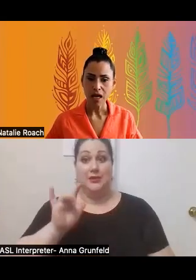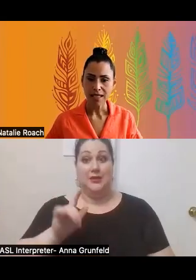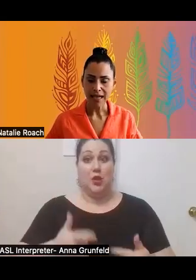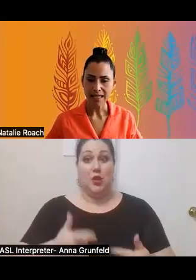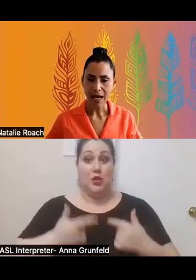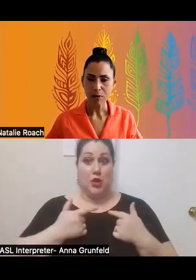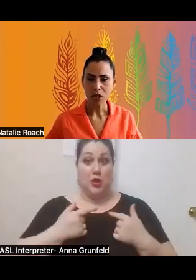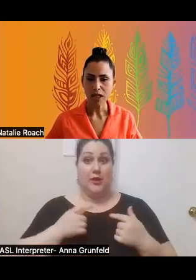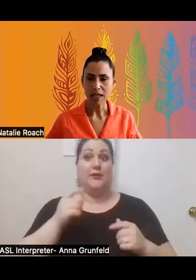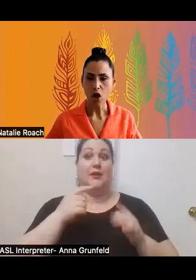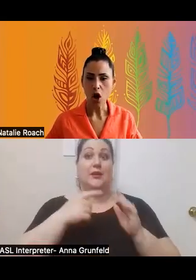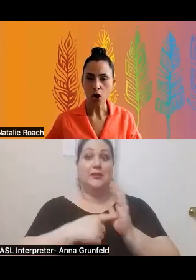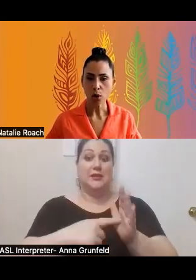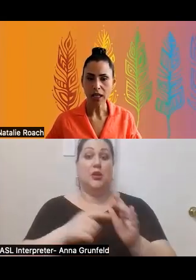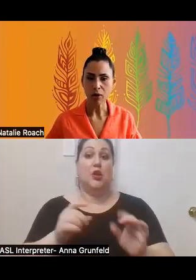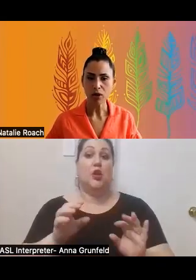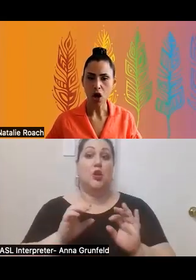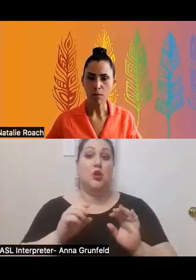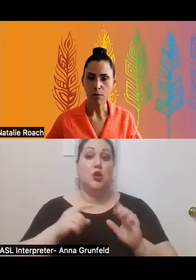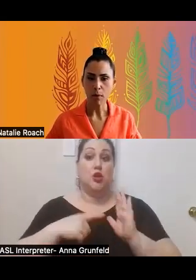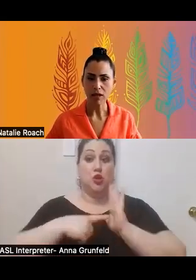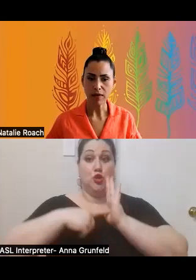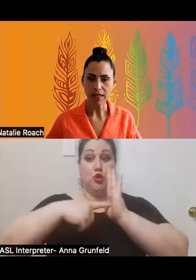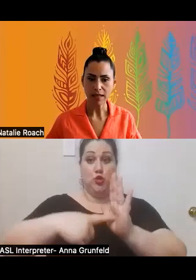Text captioning is auto enabled on mobile devices.